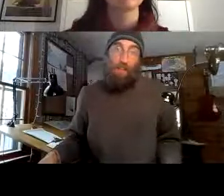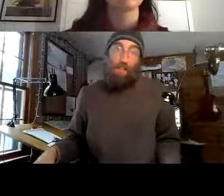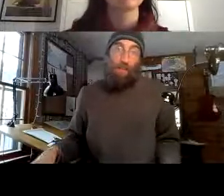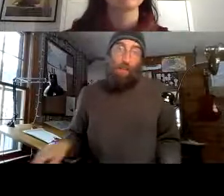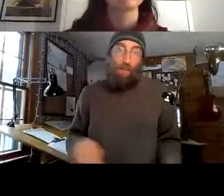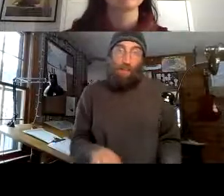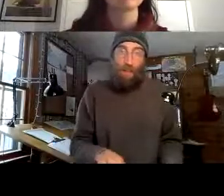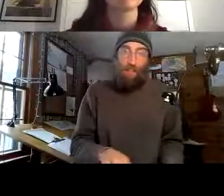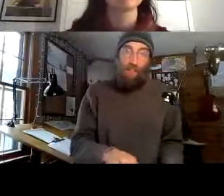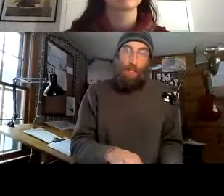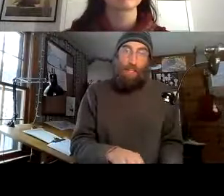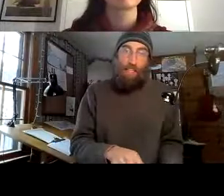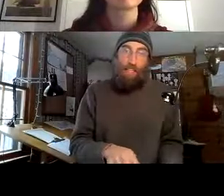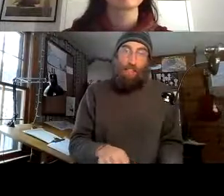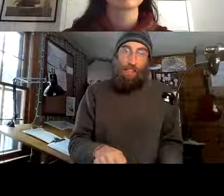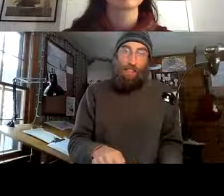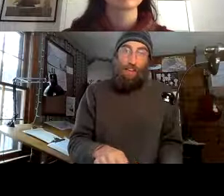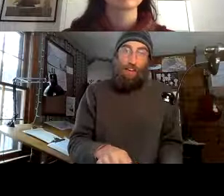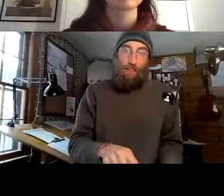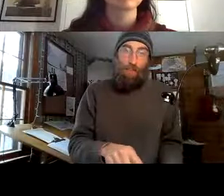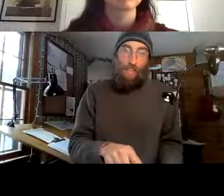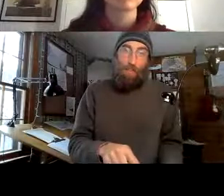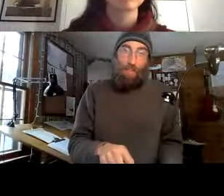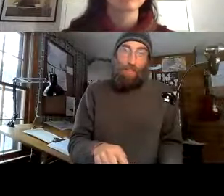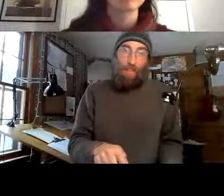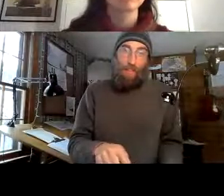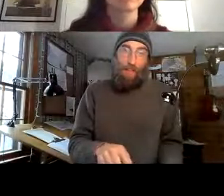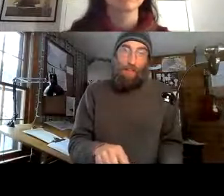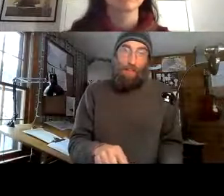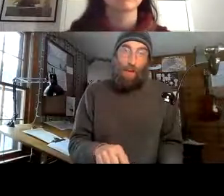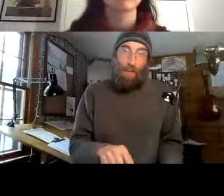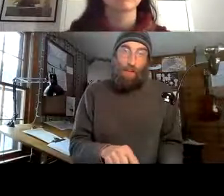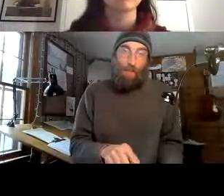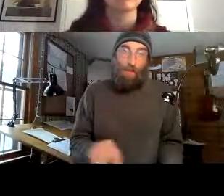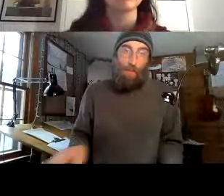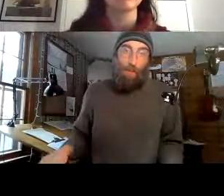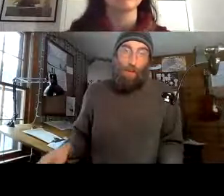So, um, I took some of the details of this character, the way he's bundled up, the way he holds the book,